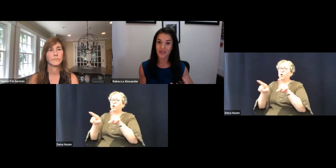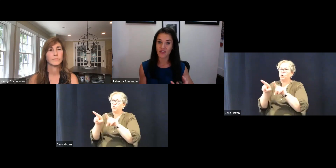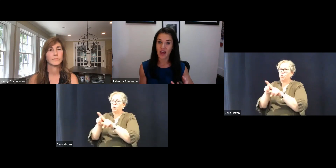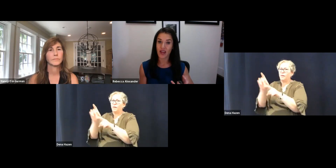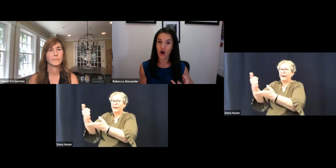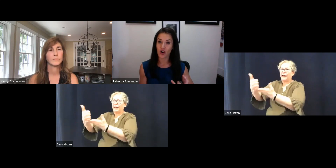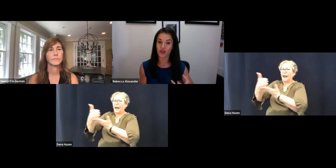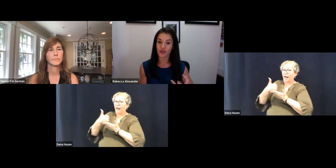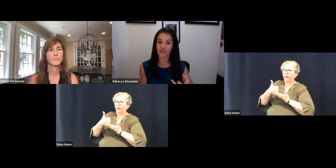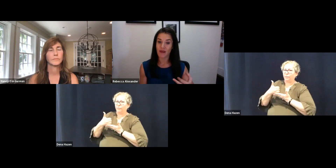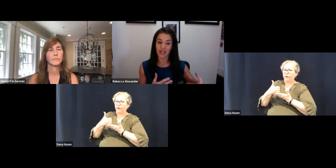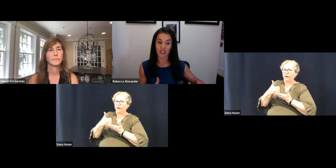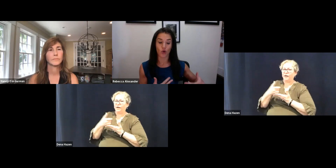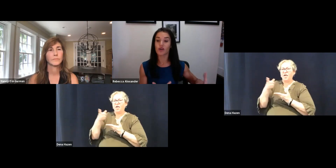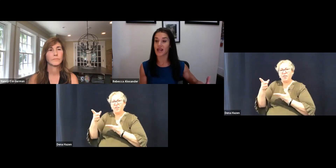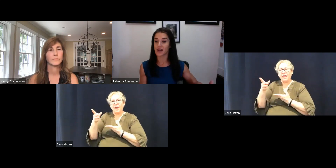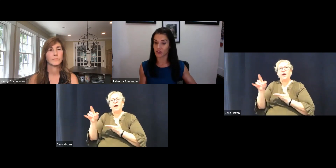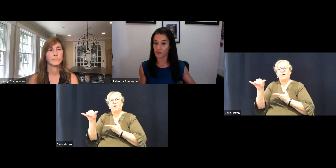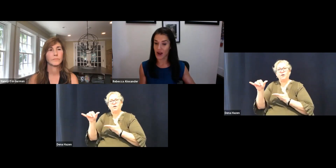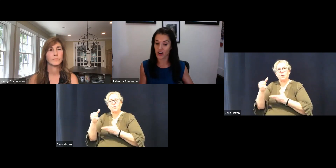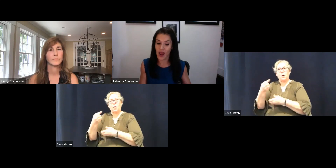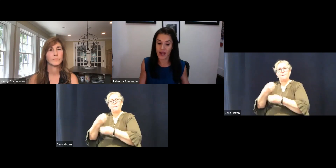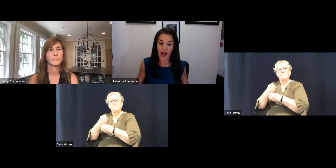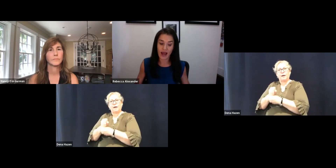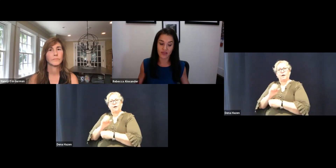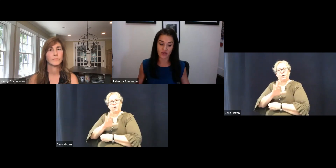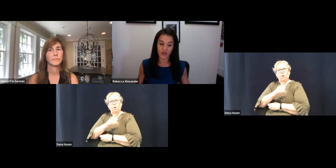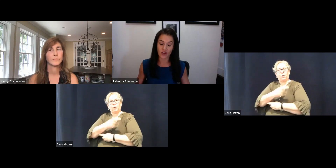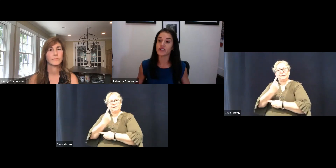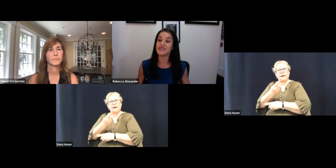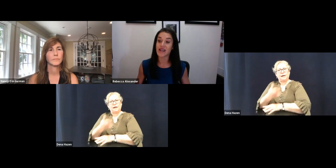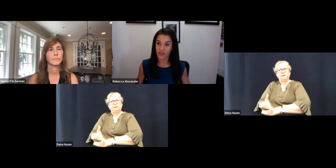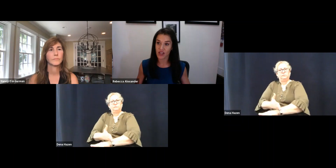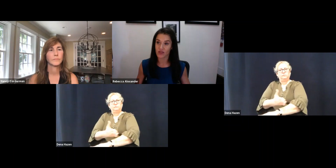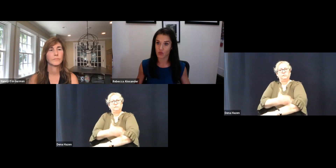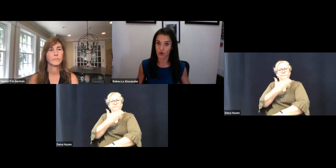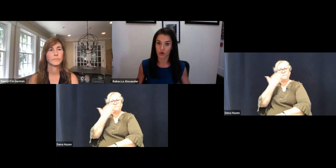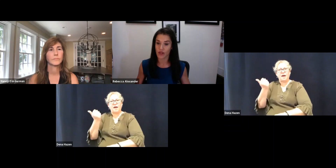That they are sort of making your day a little better, and I think that there is nothing in this world